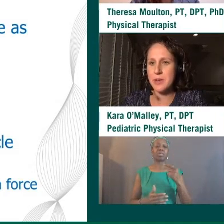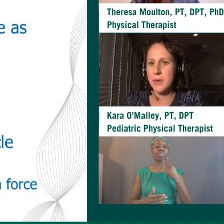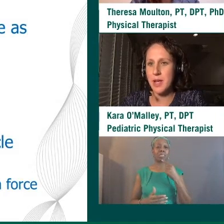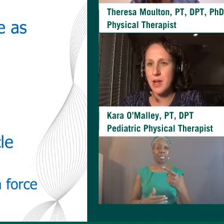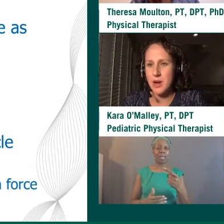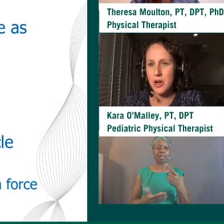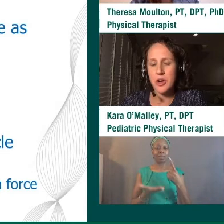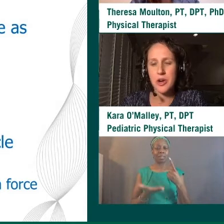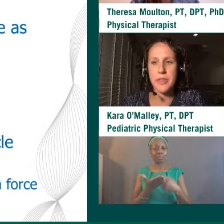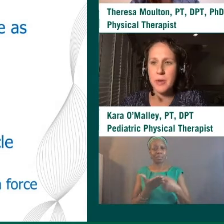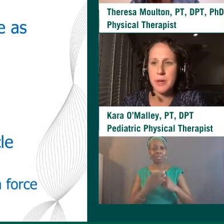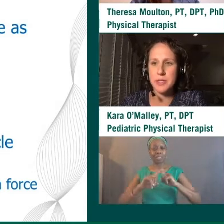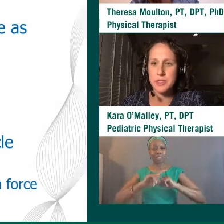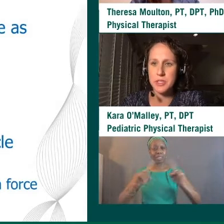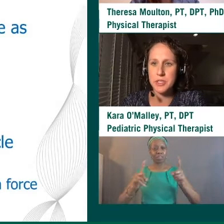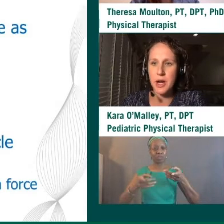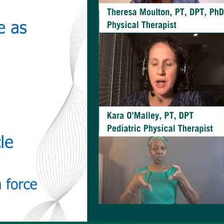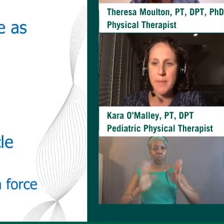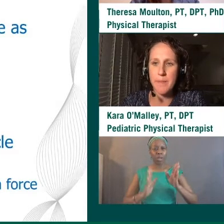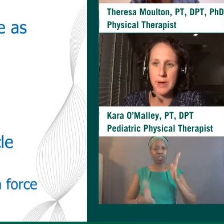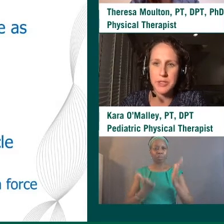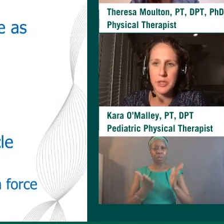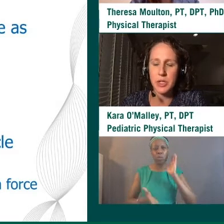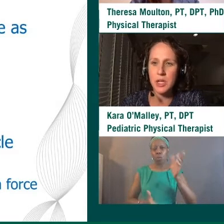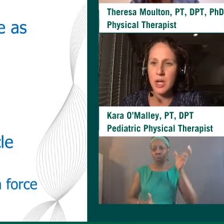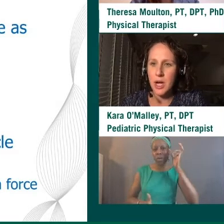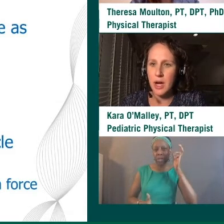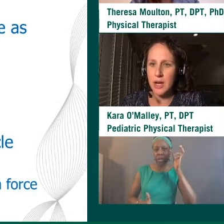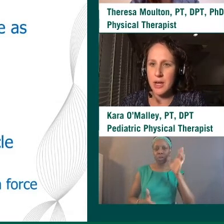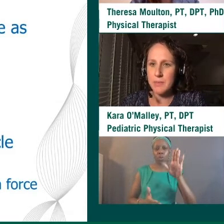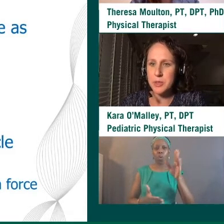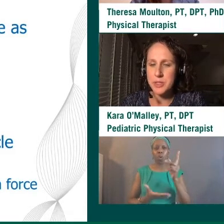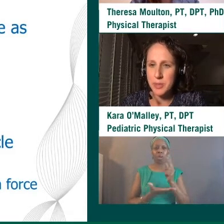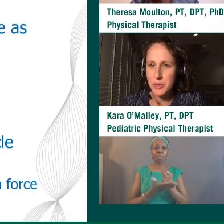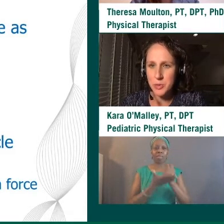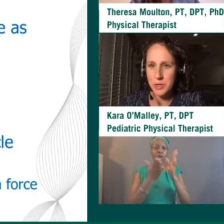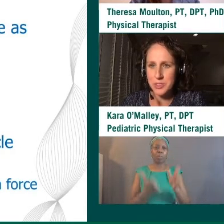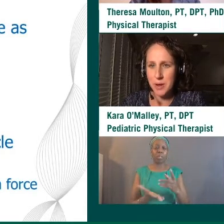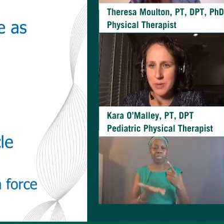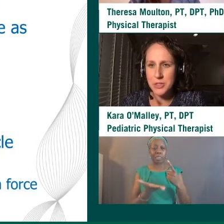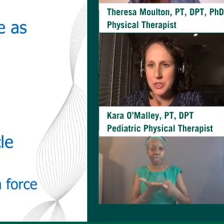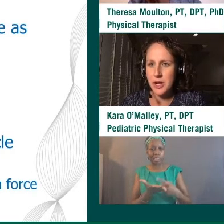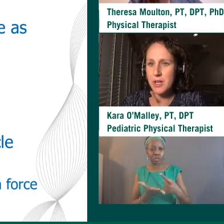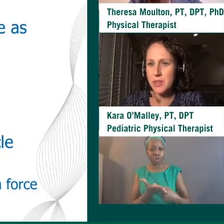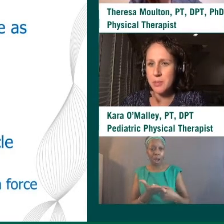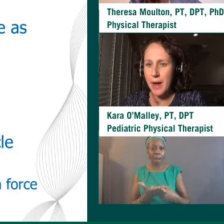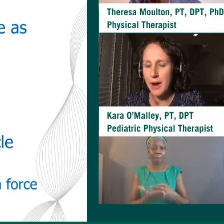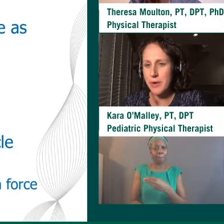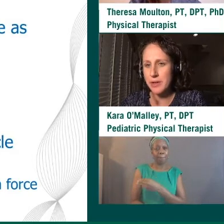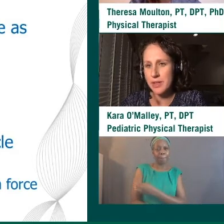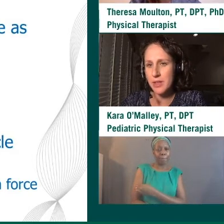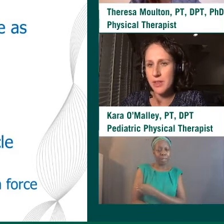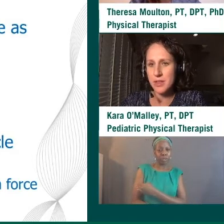that you might hear your therapist describe muscle. So some of those words might be strength, power, length